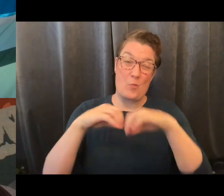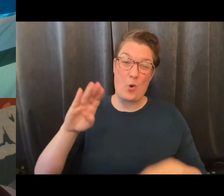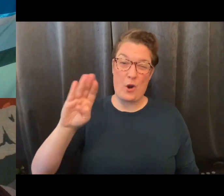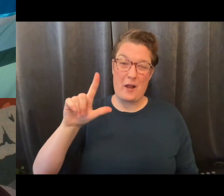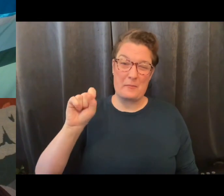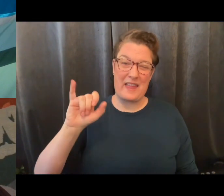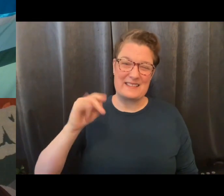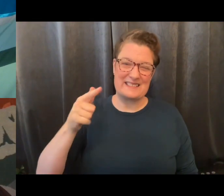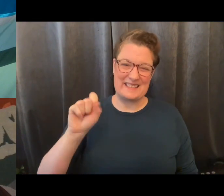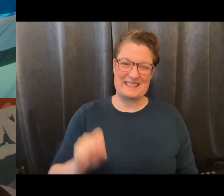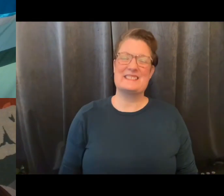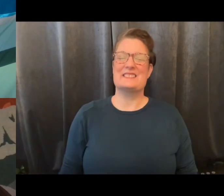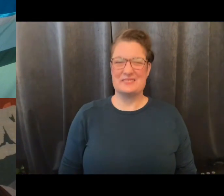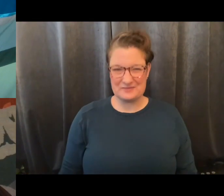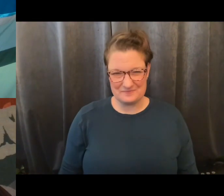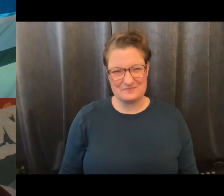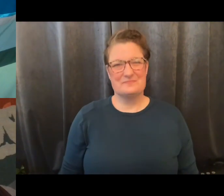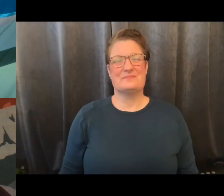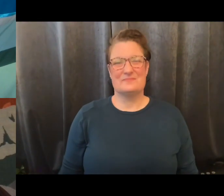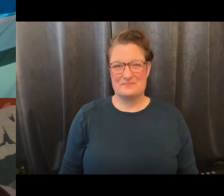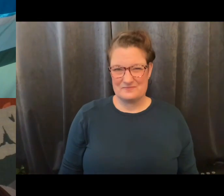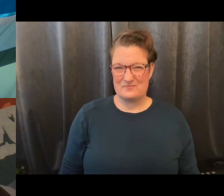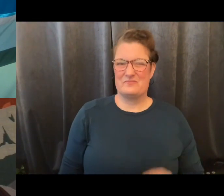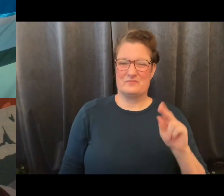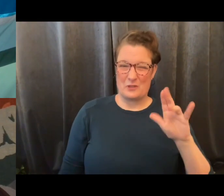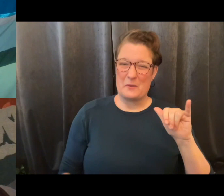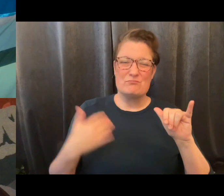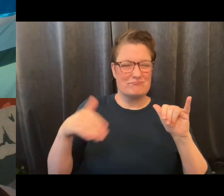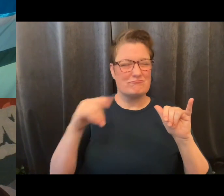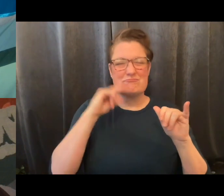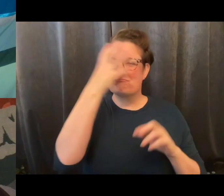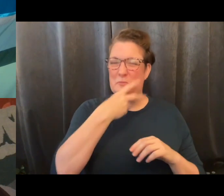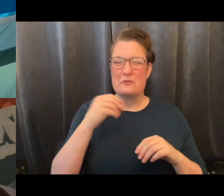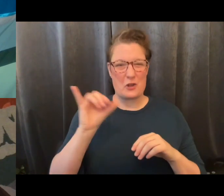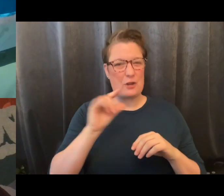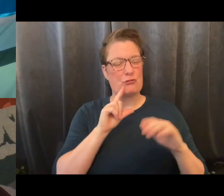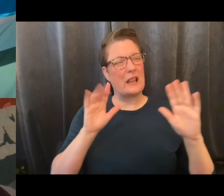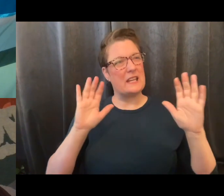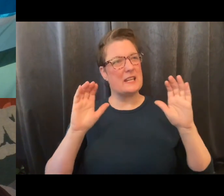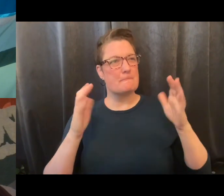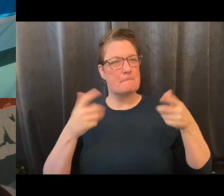And it really like mirrors the language of the Al Chet in a way that I mean, in